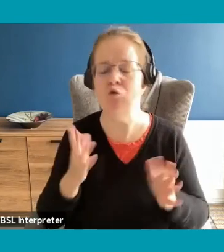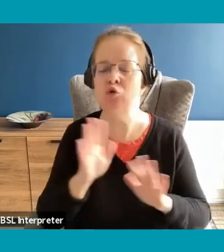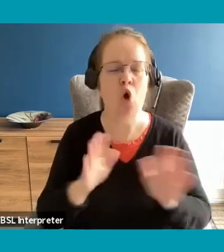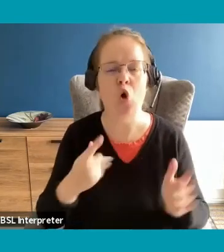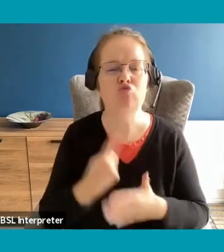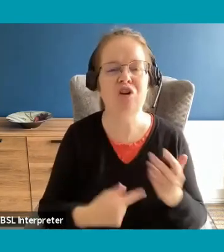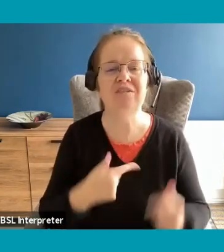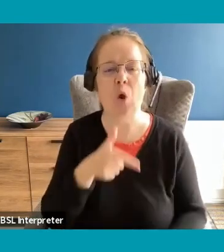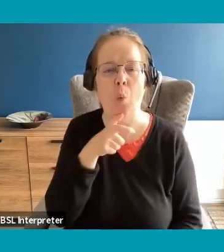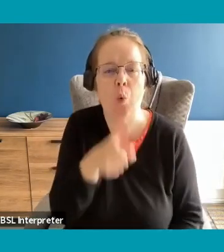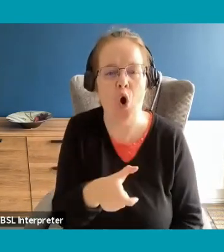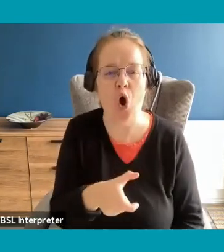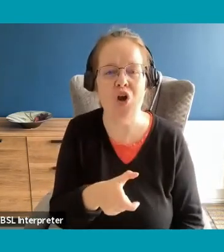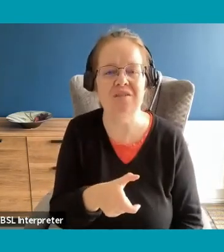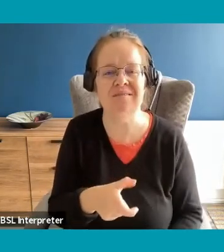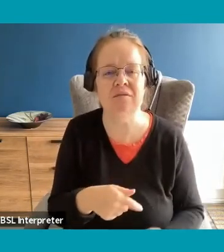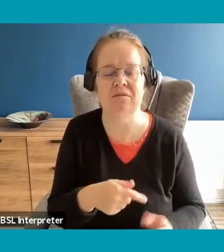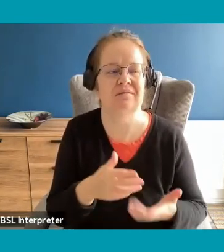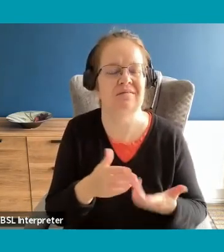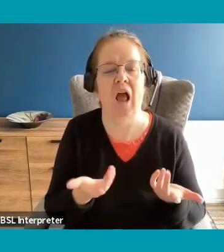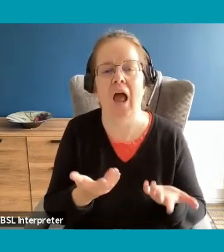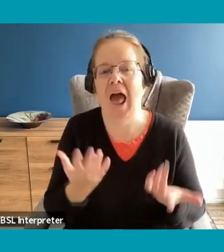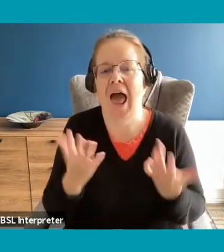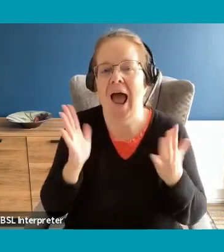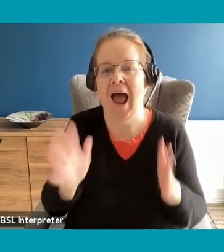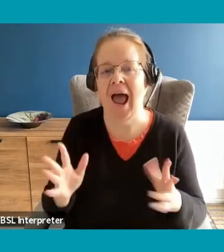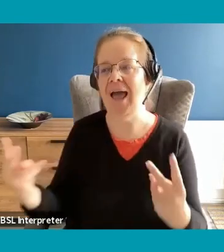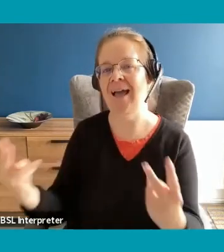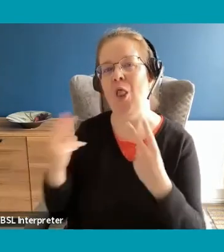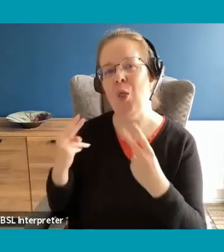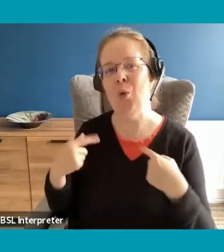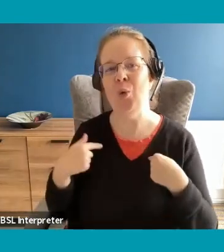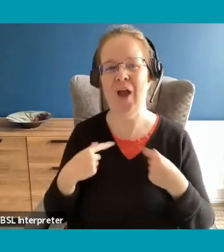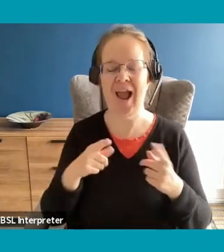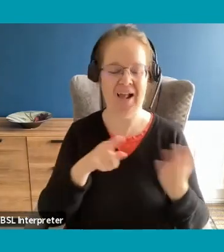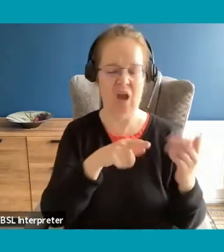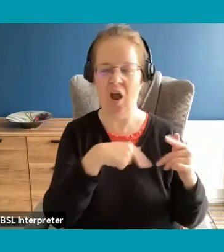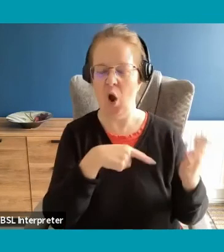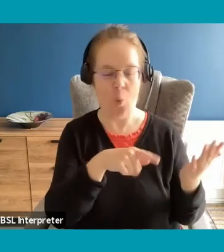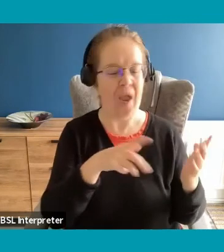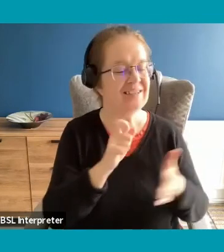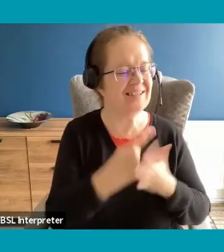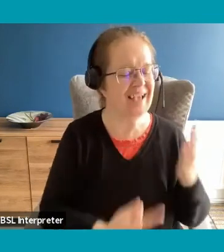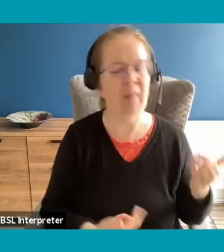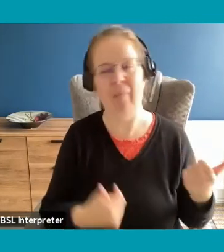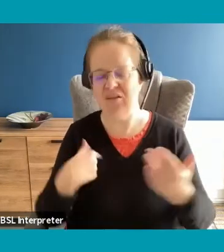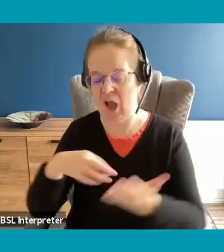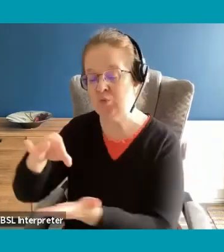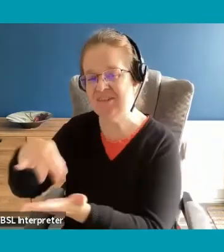it for the sake of it, or because it has to be a tick box exercise or you know, with anything like that,